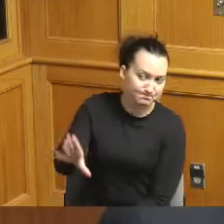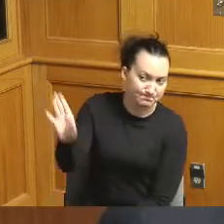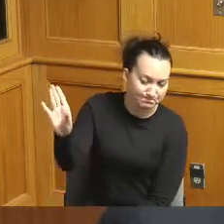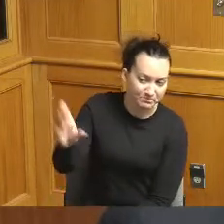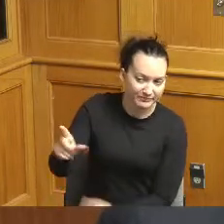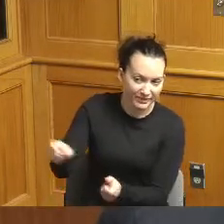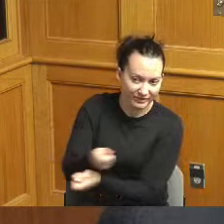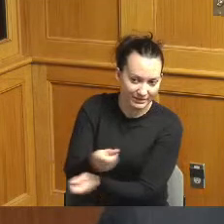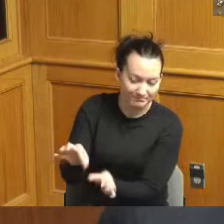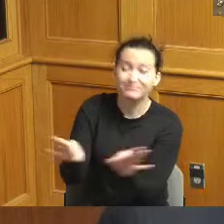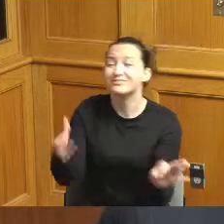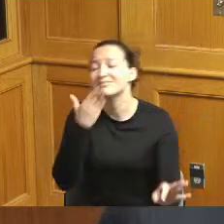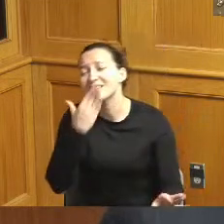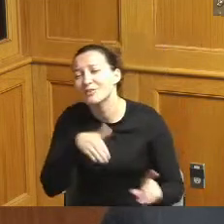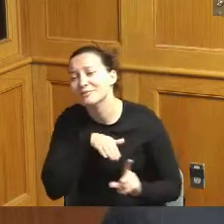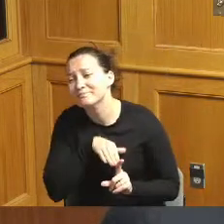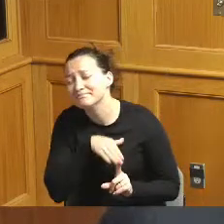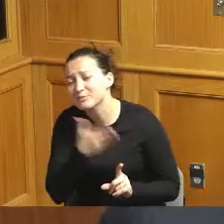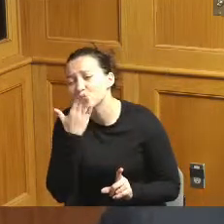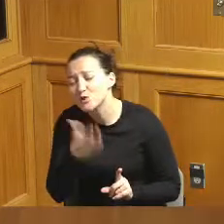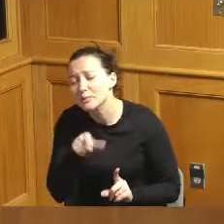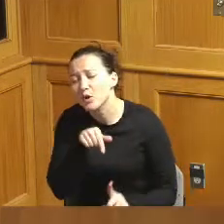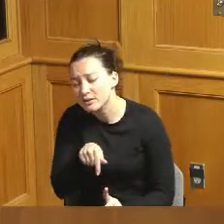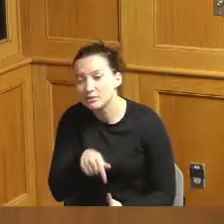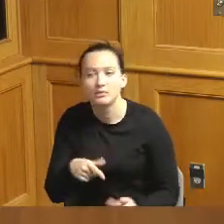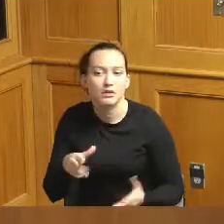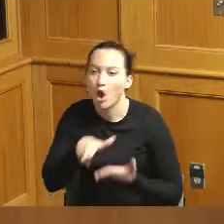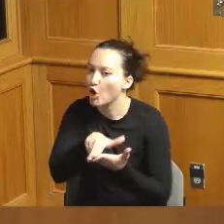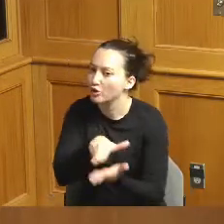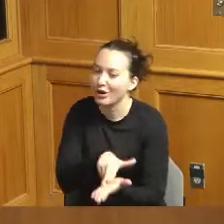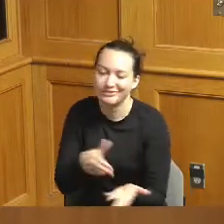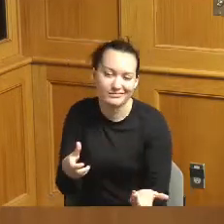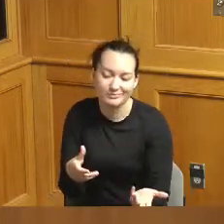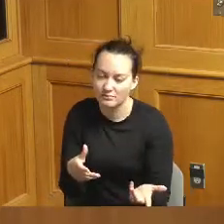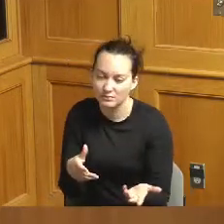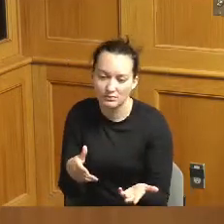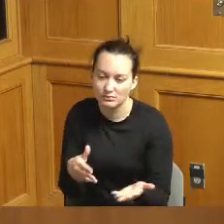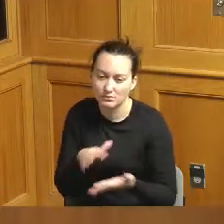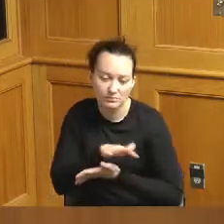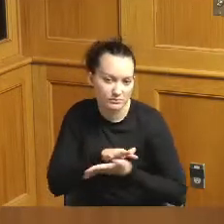tied up thanks for pointing that out really point point all the contracts we have through our state